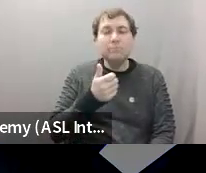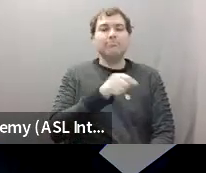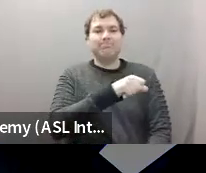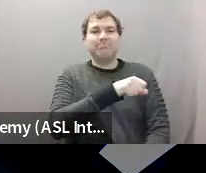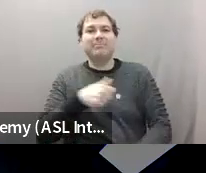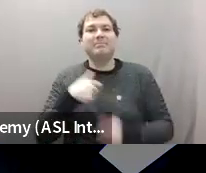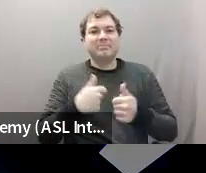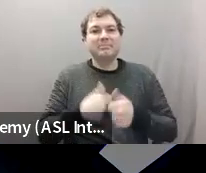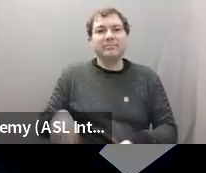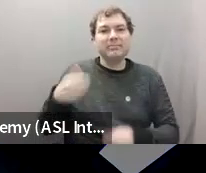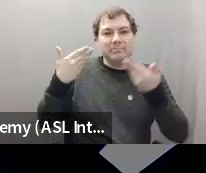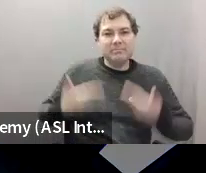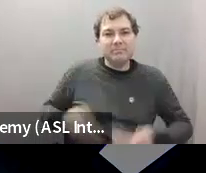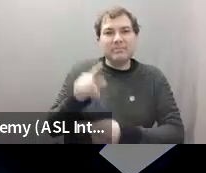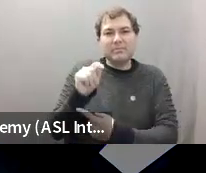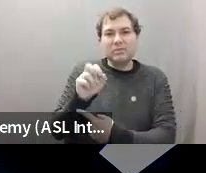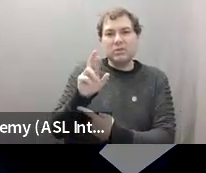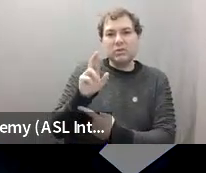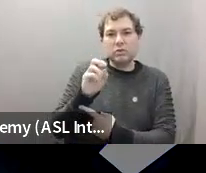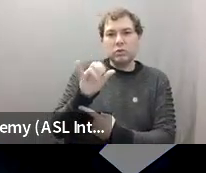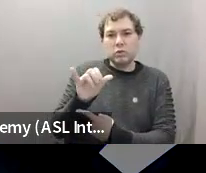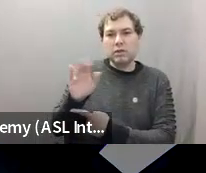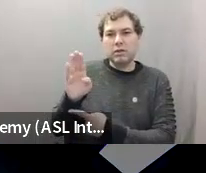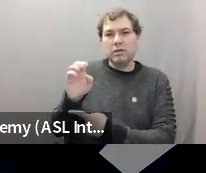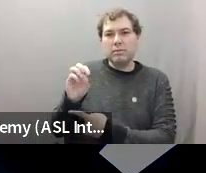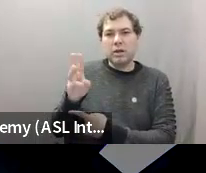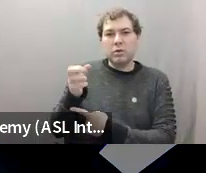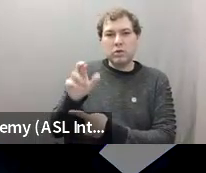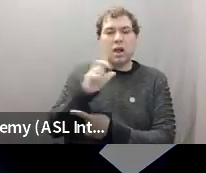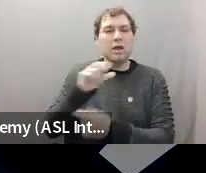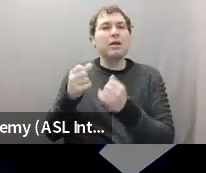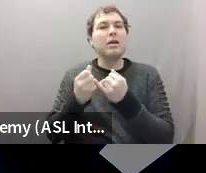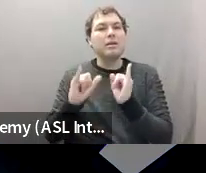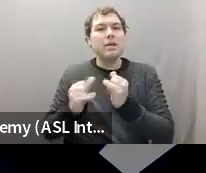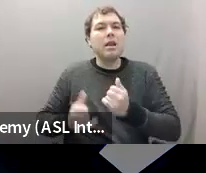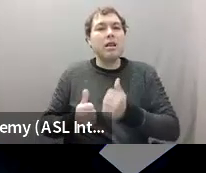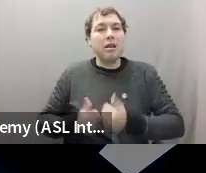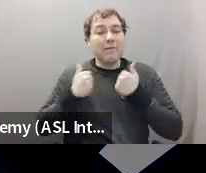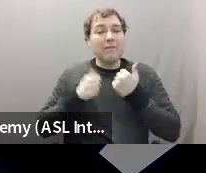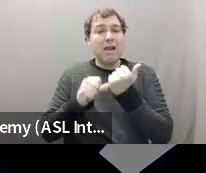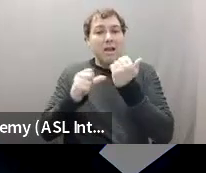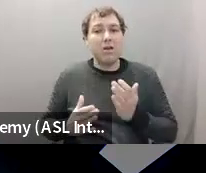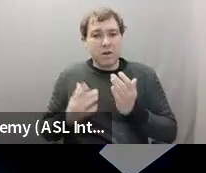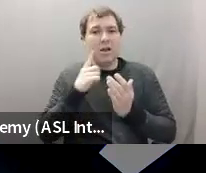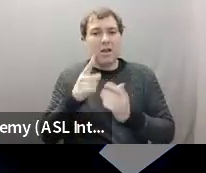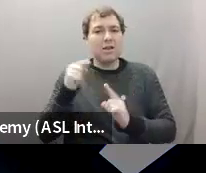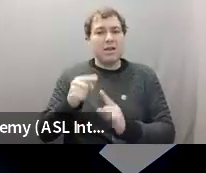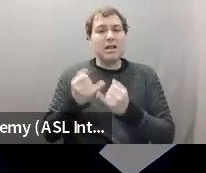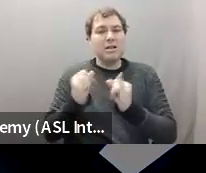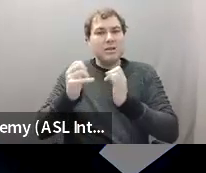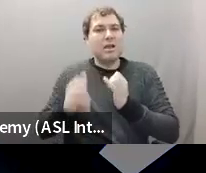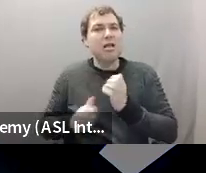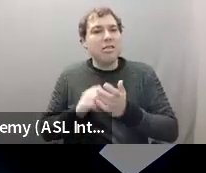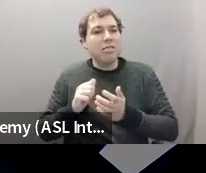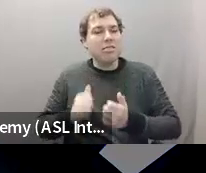Troy Bowser: Alright. My name is Troy Bowser, and I'm an independent living advocate at insight enterprises, Inc. The Princess Center independent, living in Hampton, Virginia.